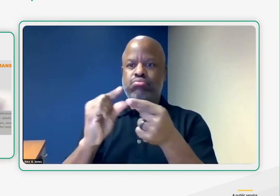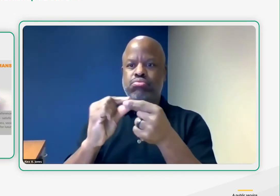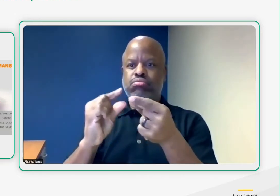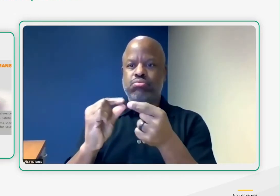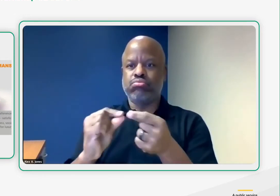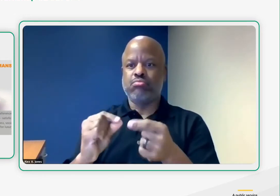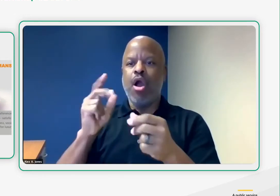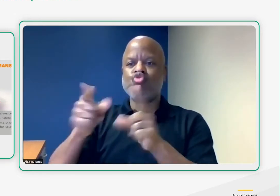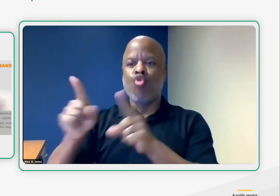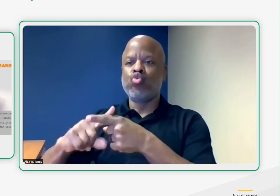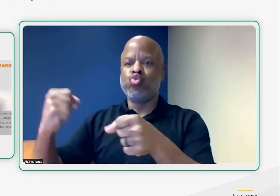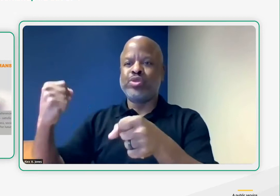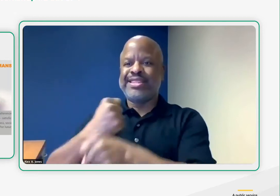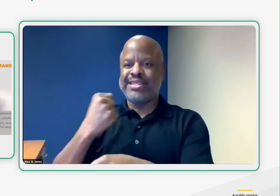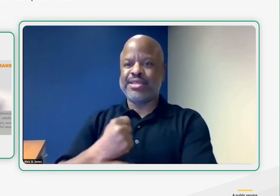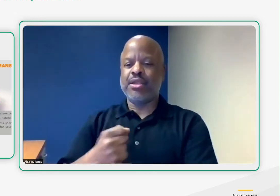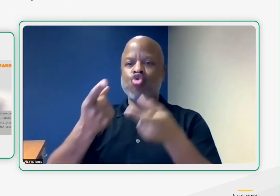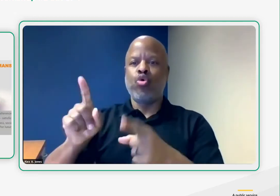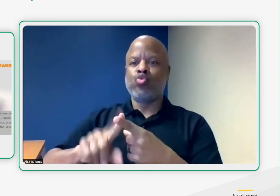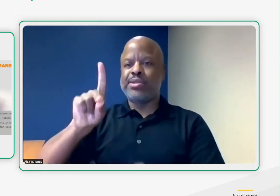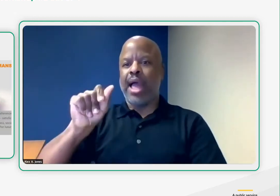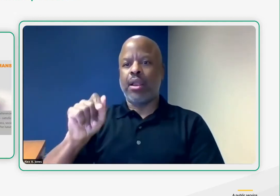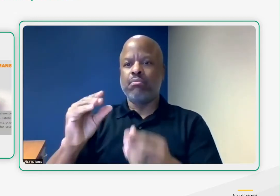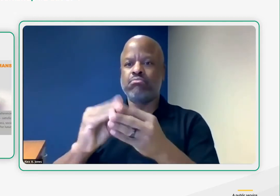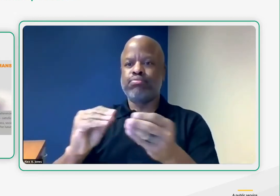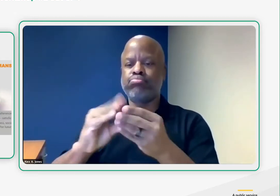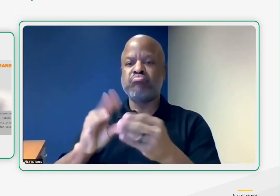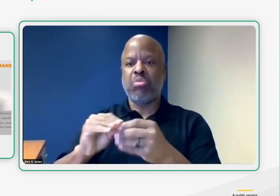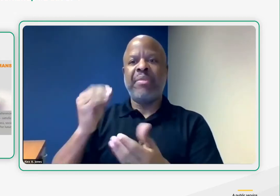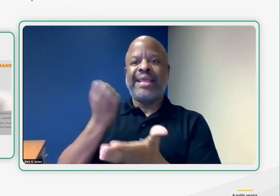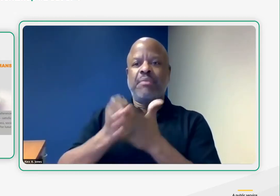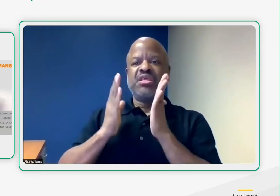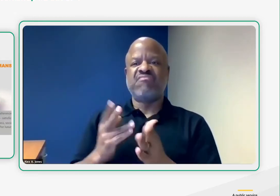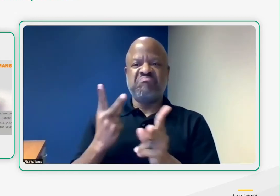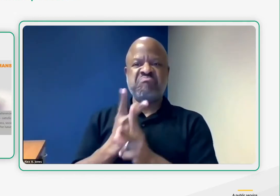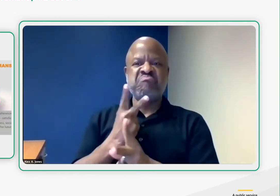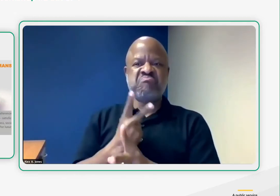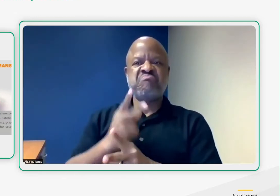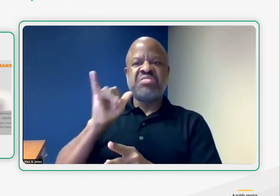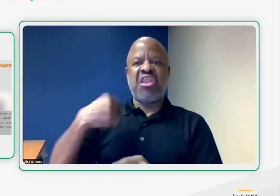when you're thinking about statistics, or something like that, economists use that to